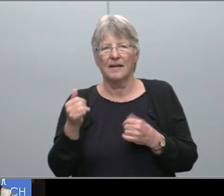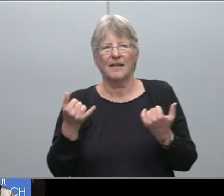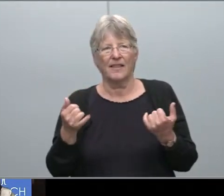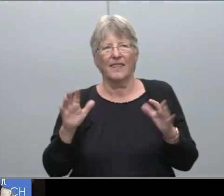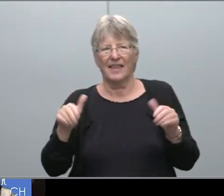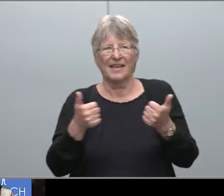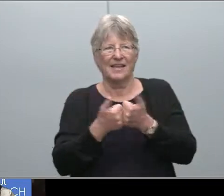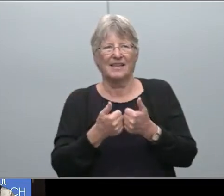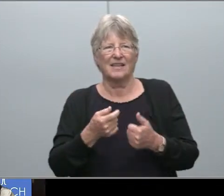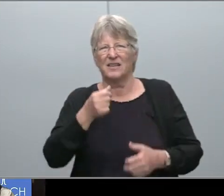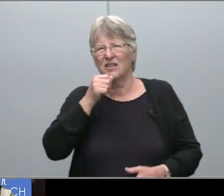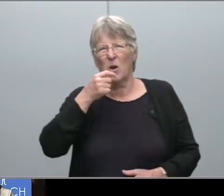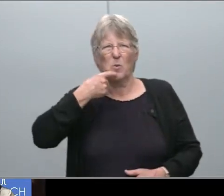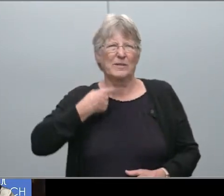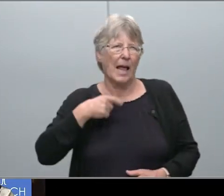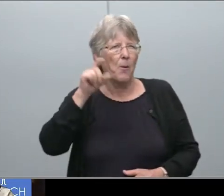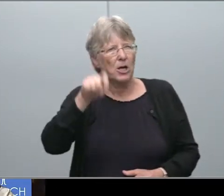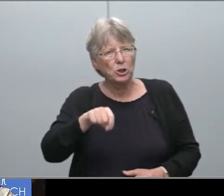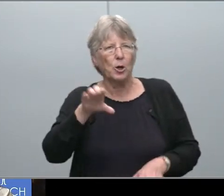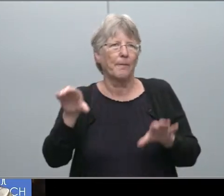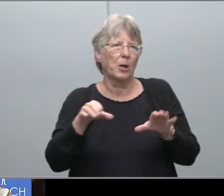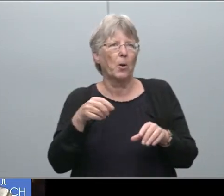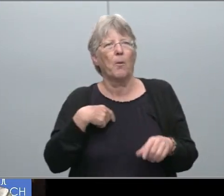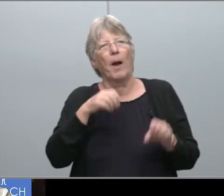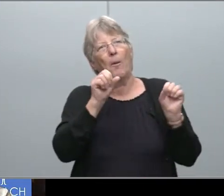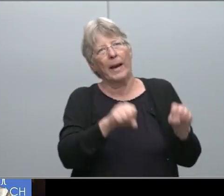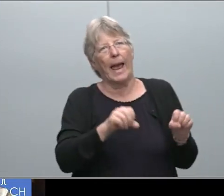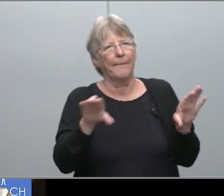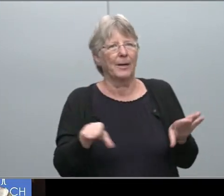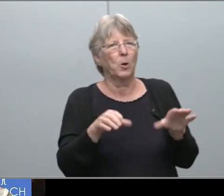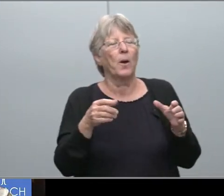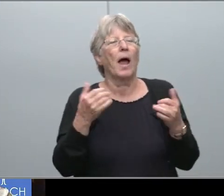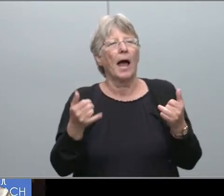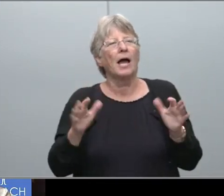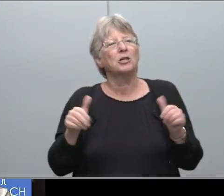but that's what we are missing here. And you know, when you are detach,